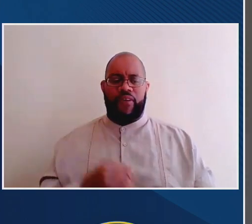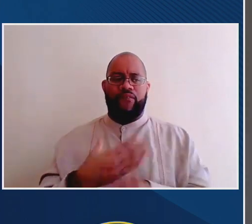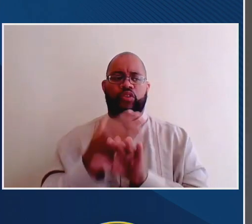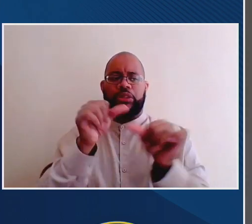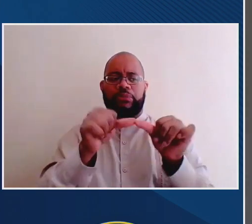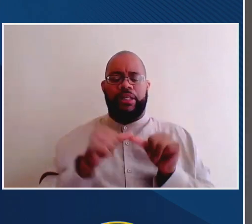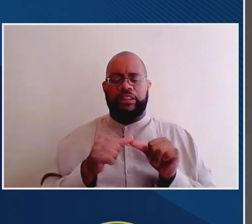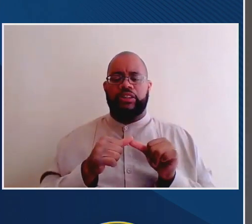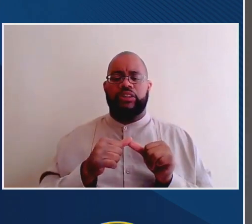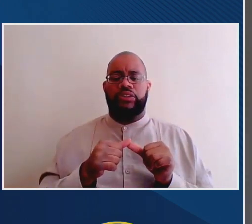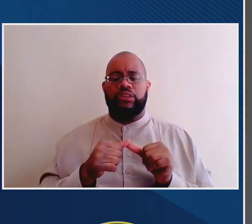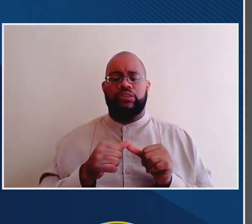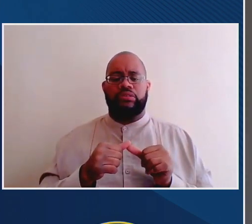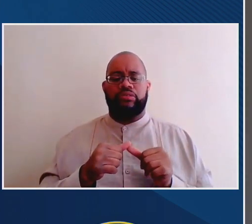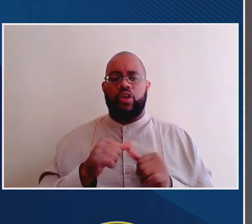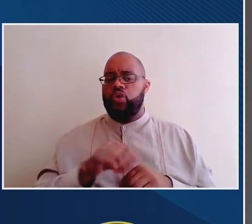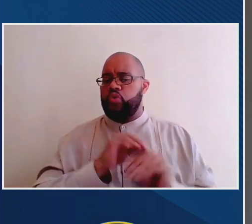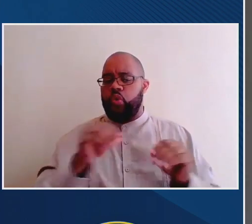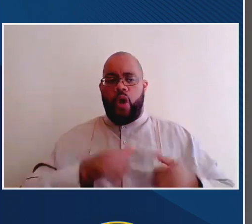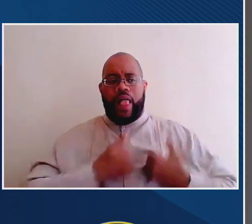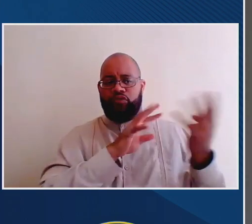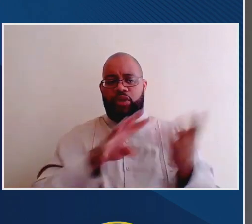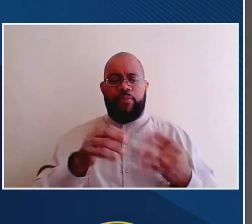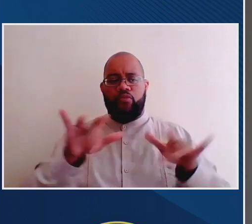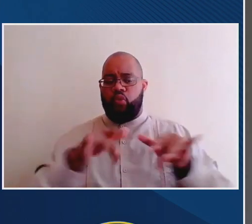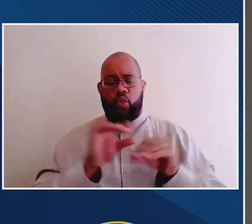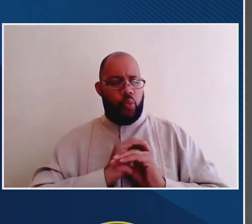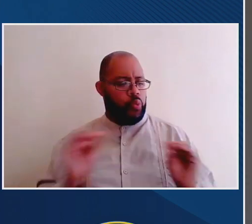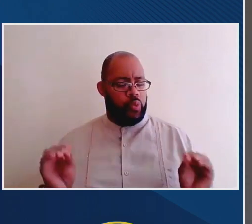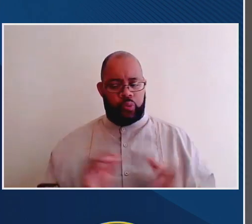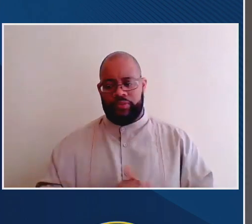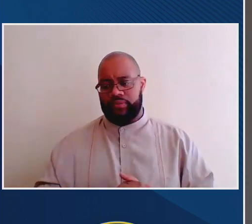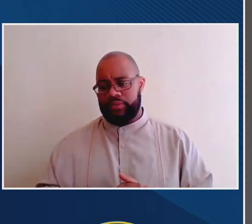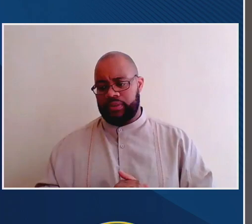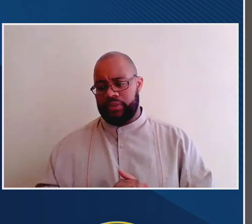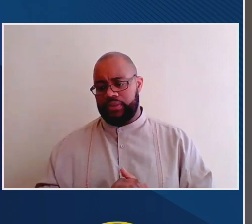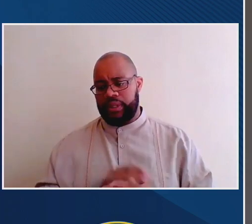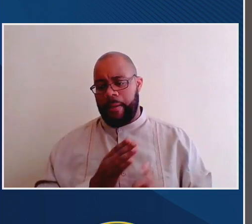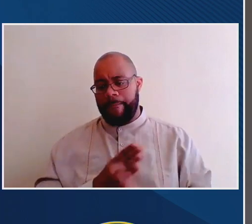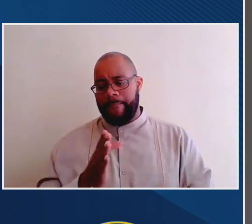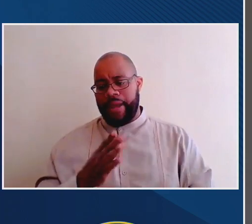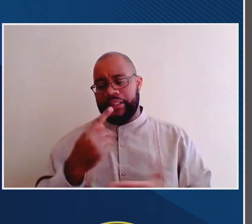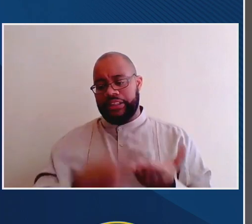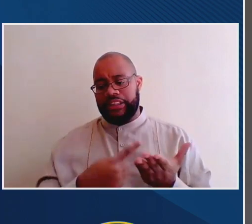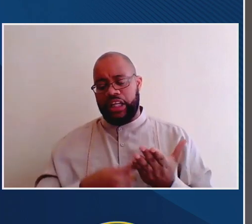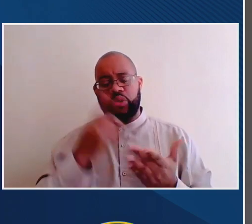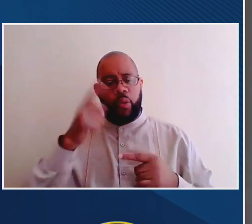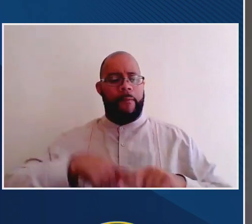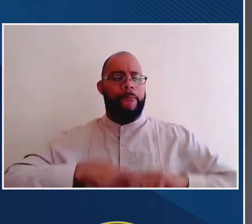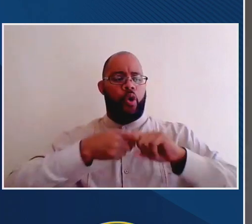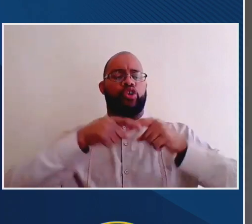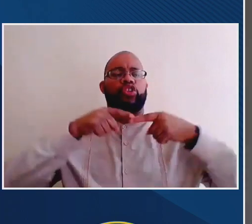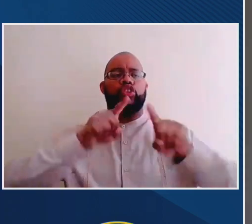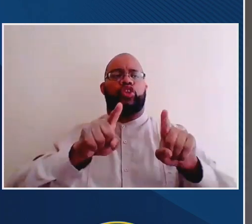no live streaming or recording. The main table discussions will be paused during a caucus.